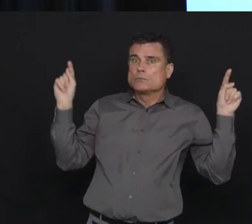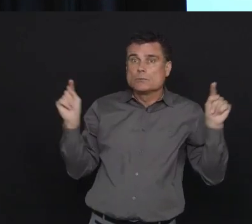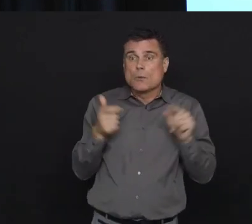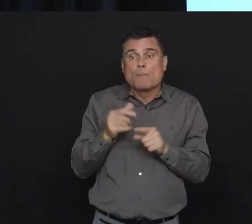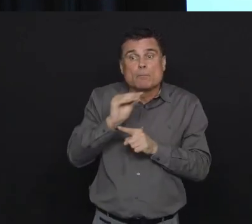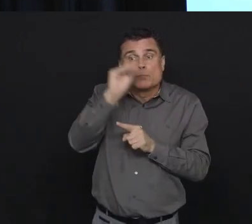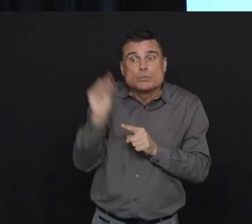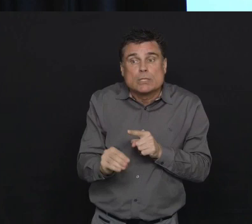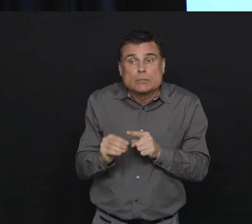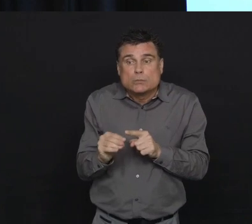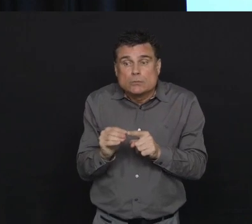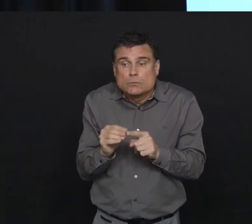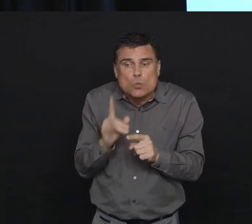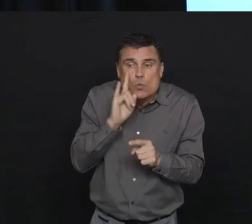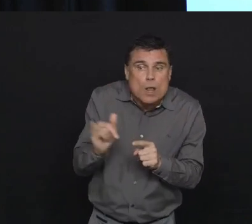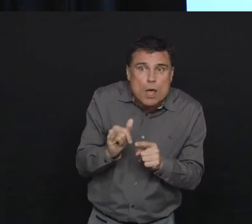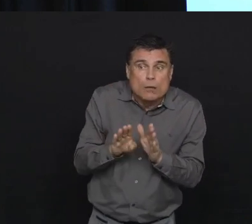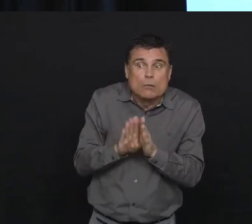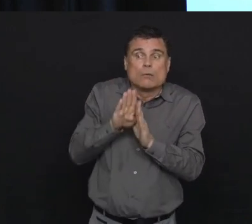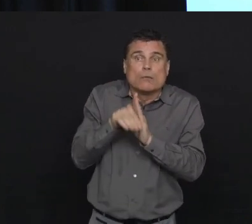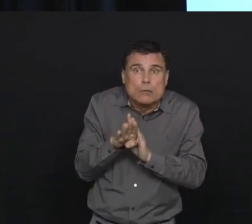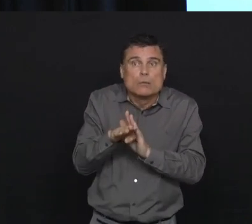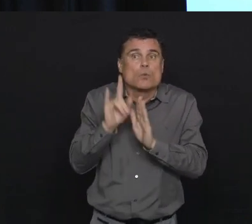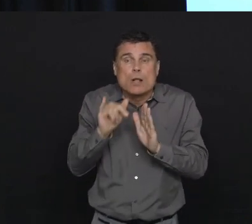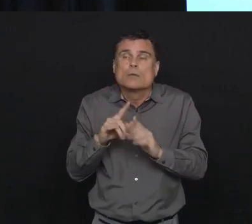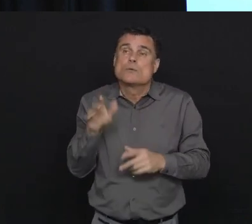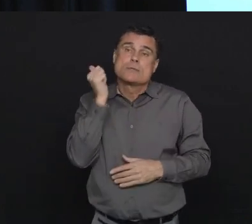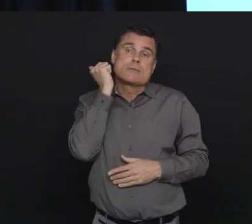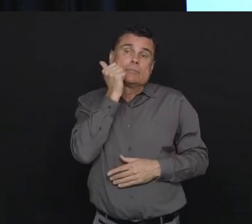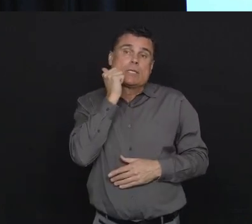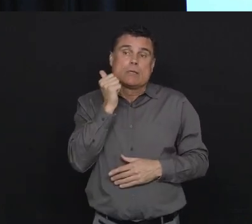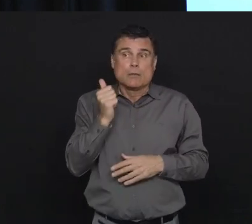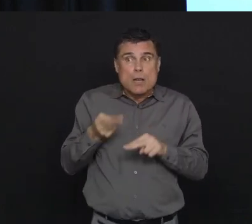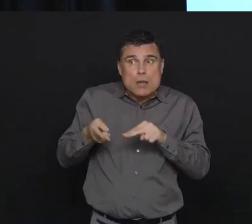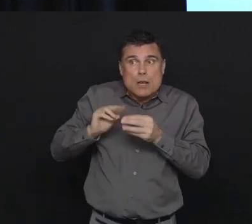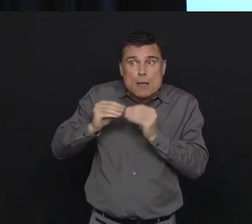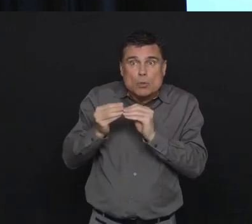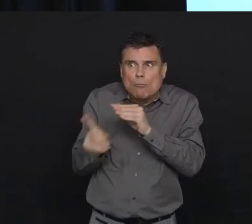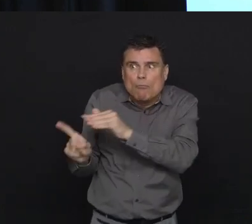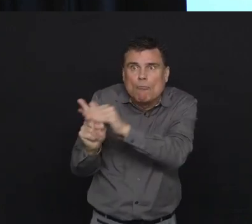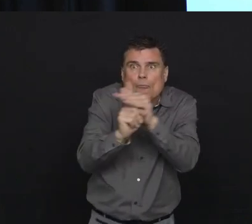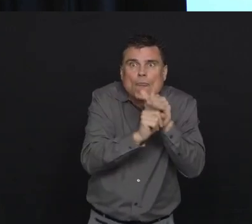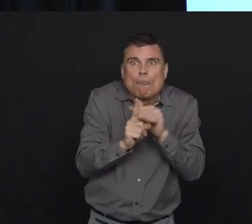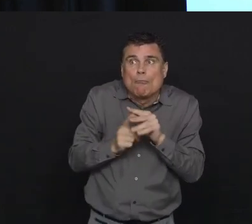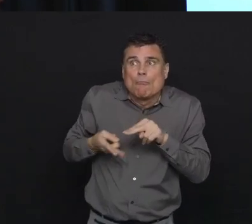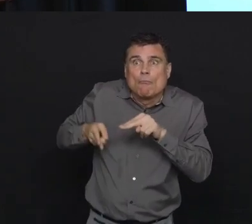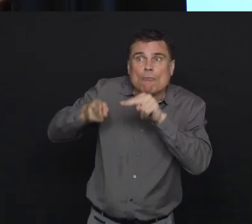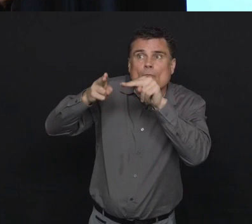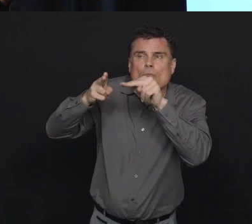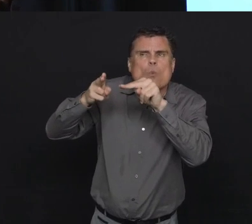The trajectory of the cases that we are seeing here in BC. We are also doing some dynamic modeling.